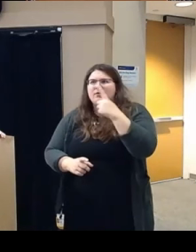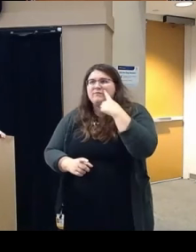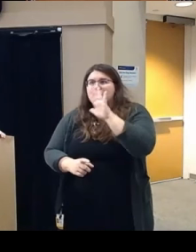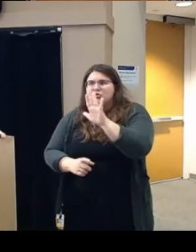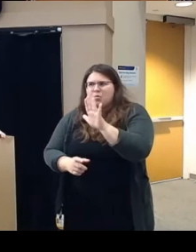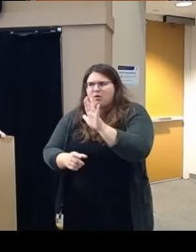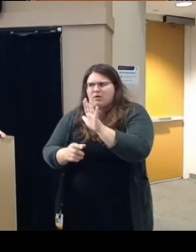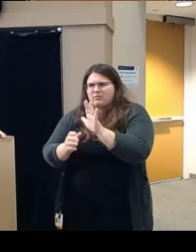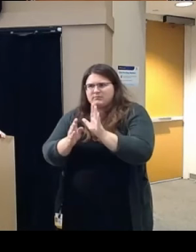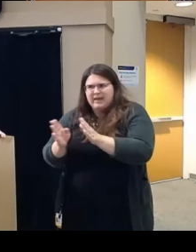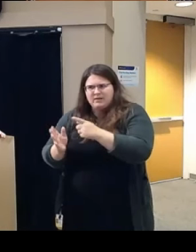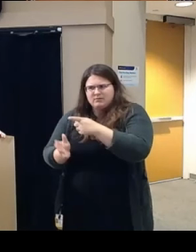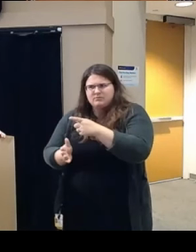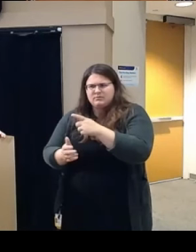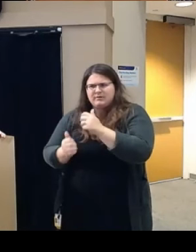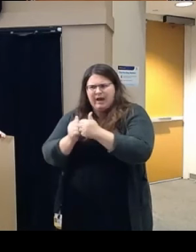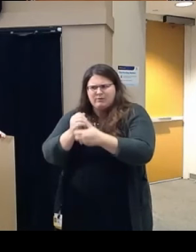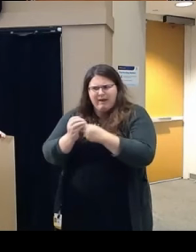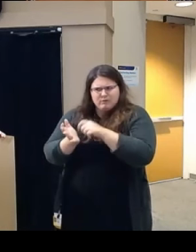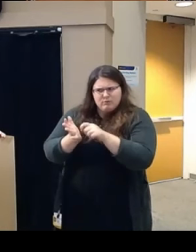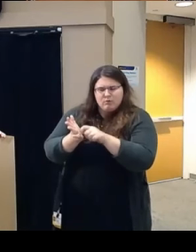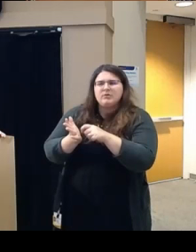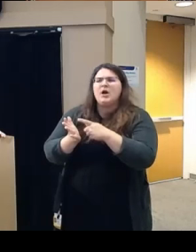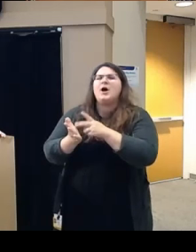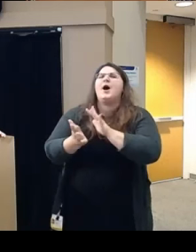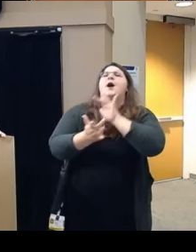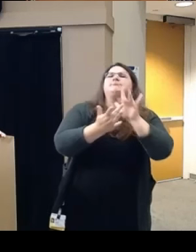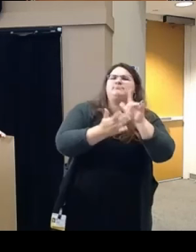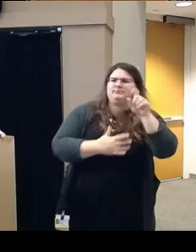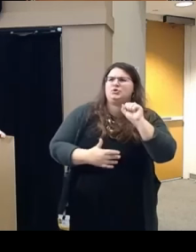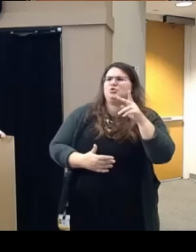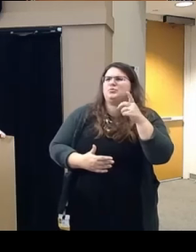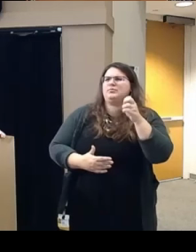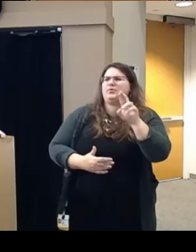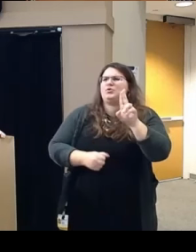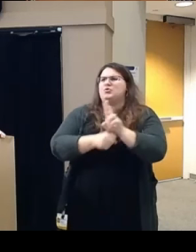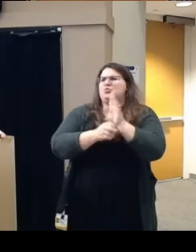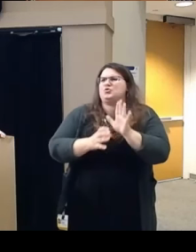user and um Clinic leaders will be giving more information as we get closer about who those super